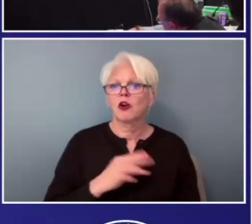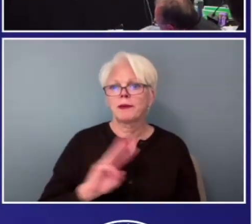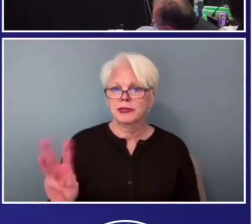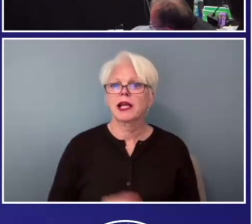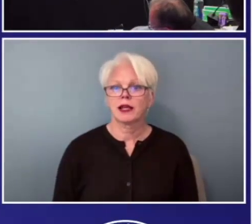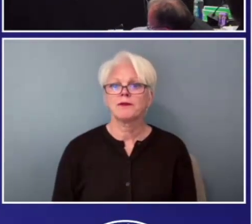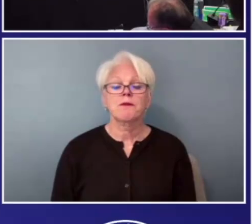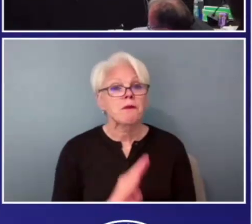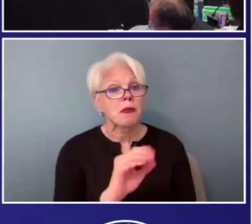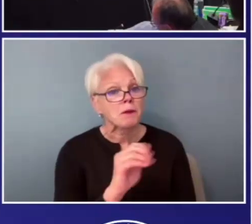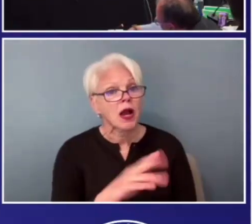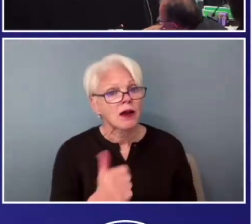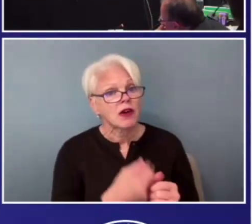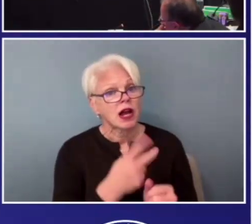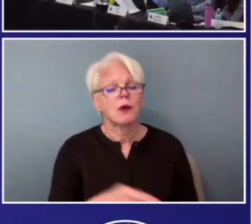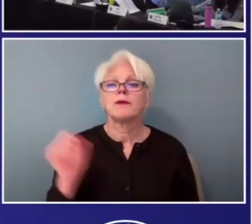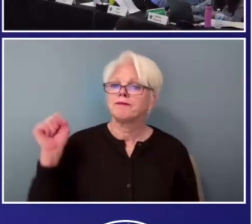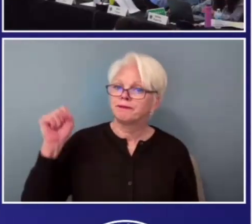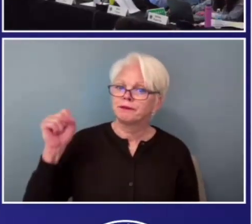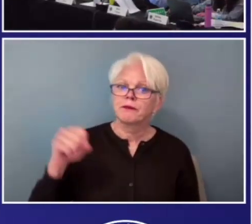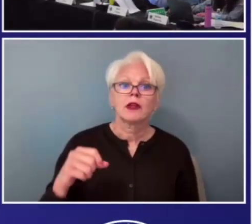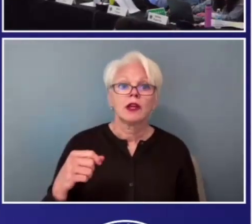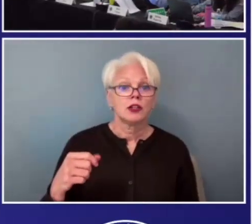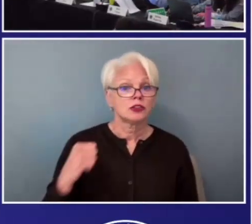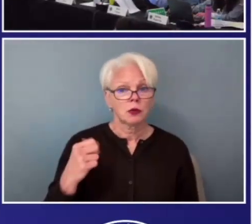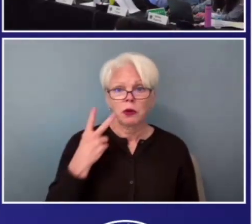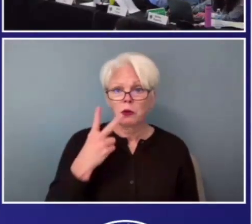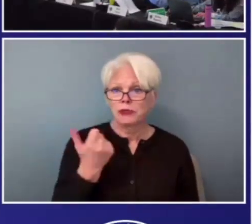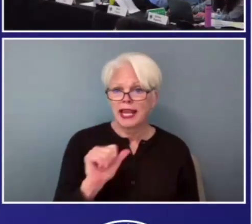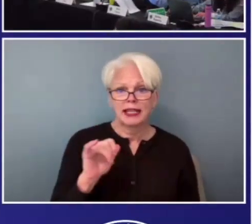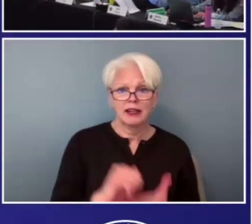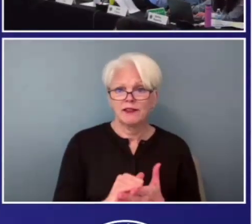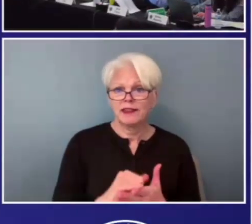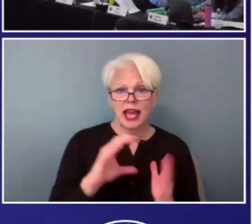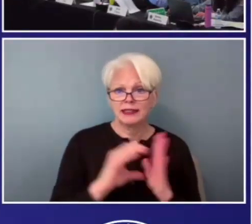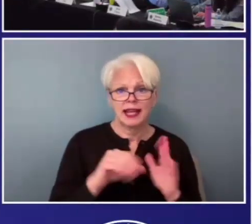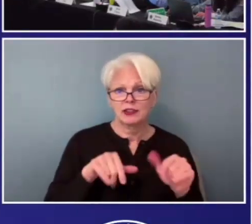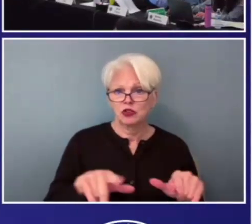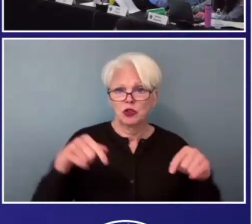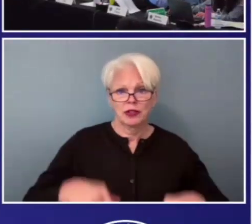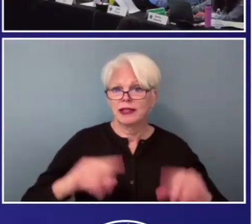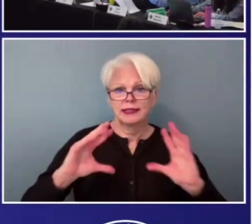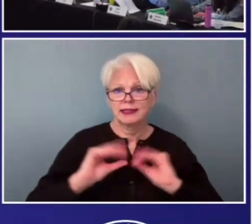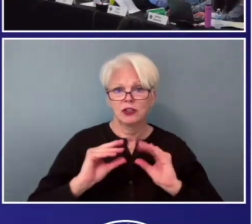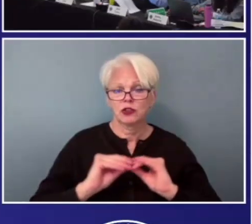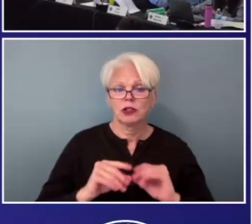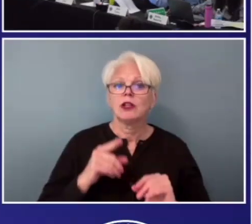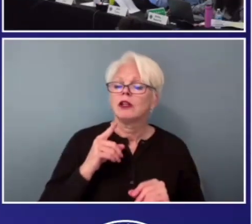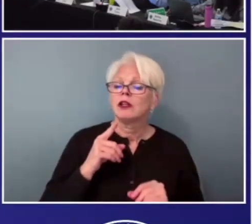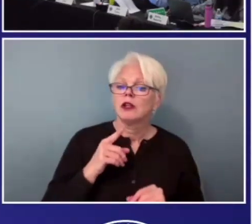Bob, did you have a follow-up? I do, so we're not going to see any of that text during this session? You do not see preamble,